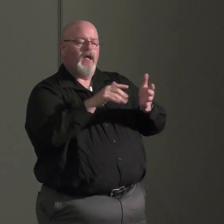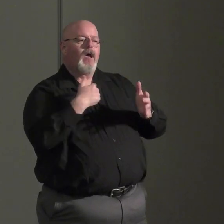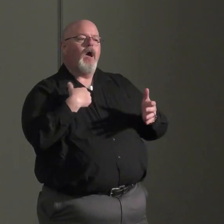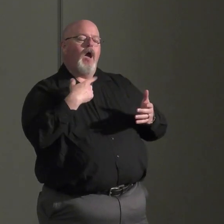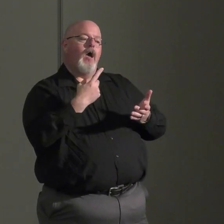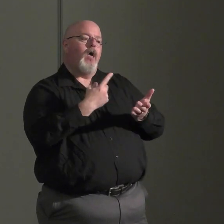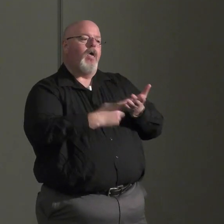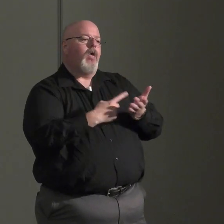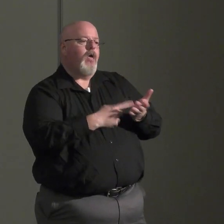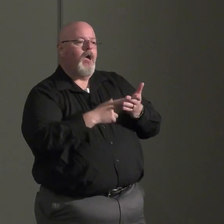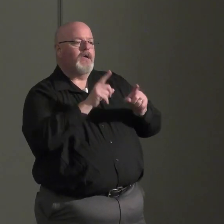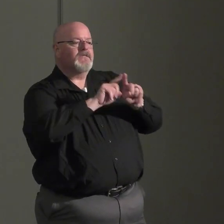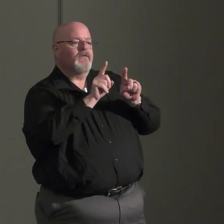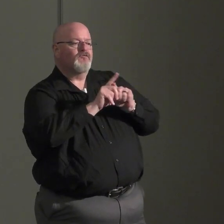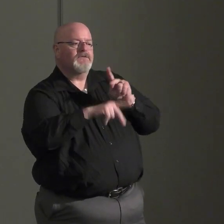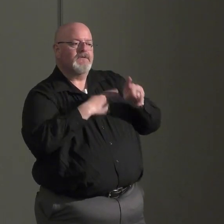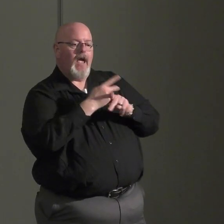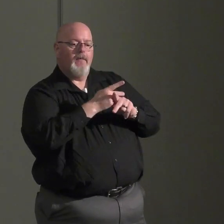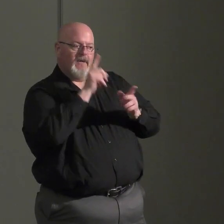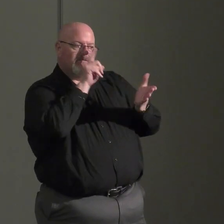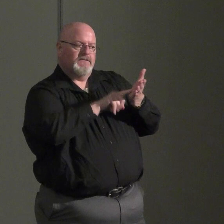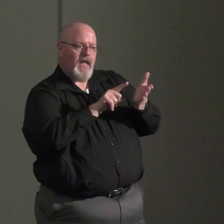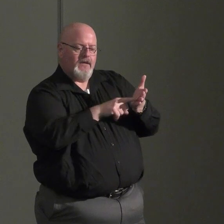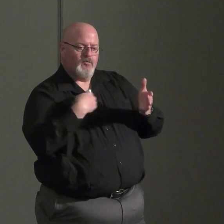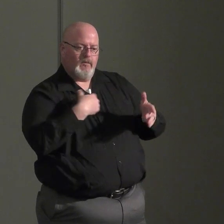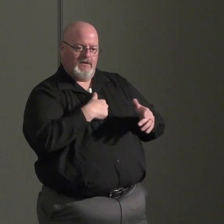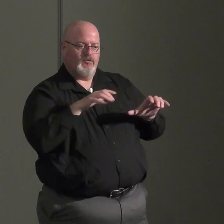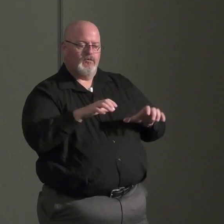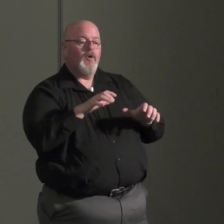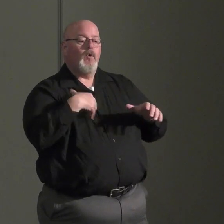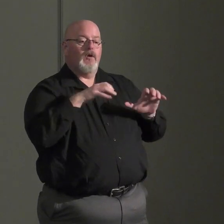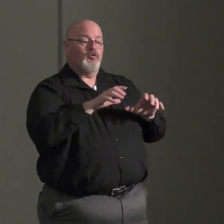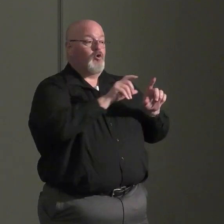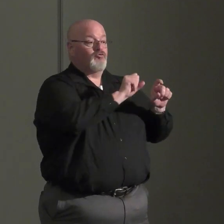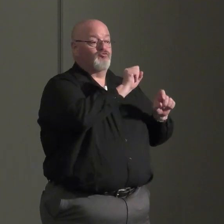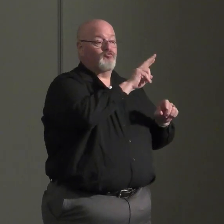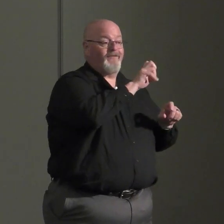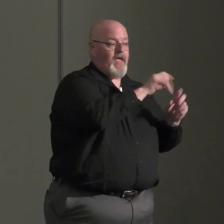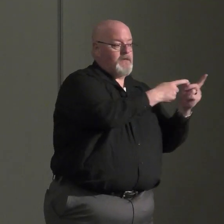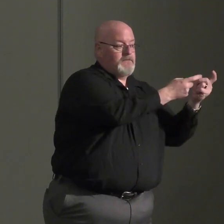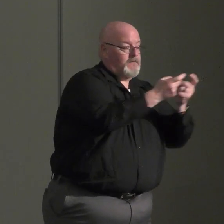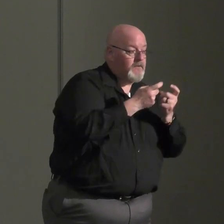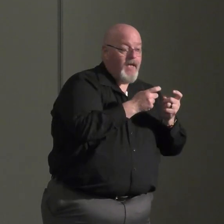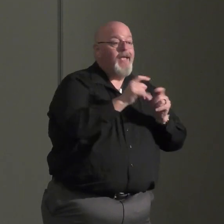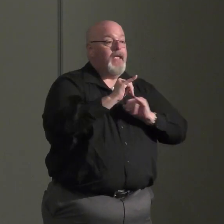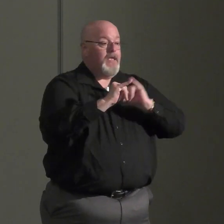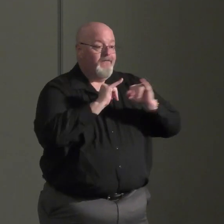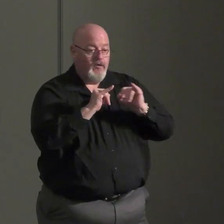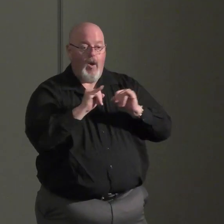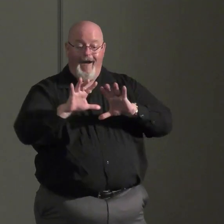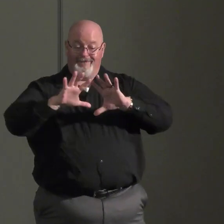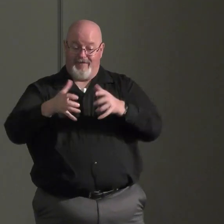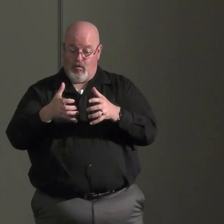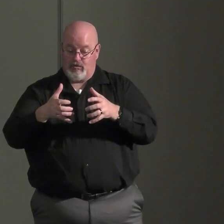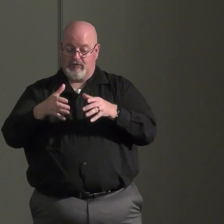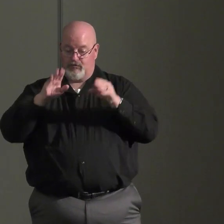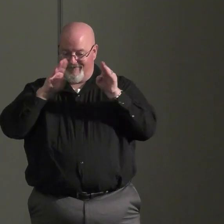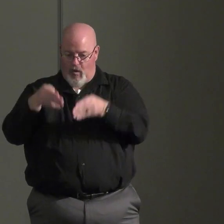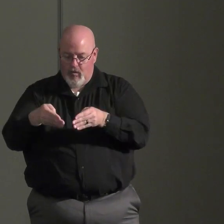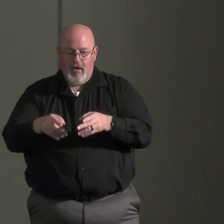the different types of studies that we do. So we do surveys interviews focus groups. User testing